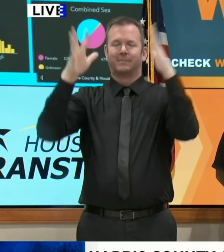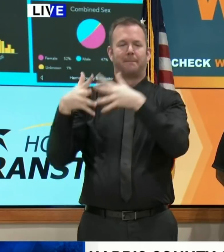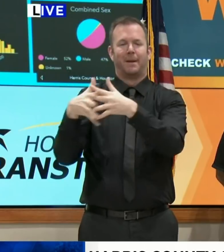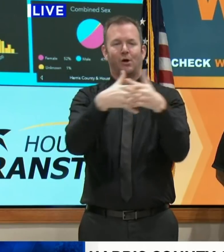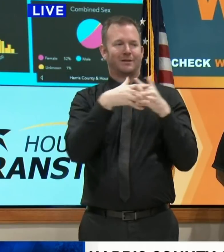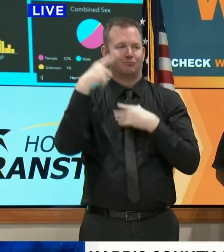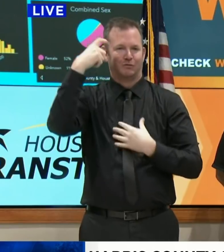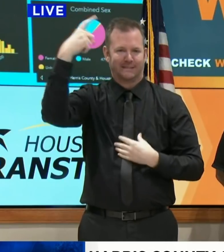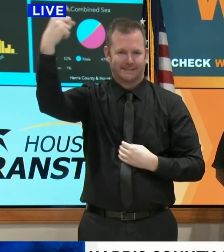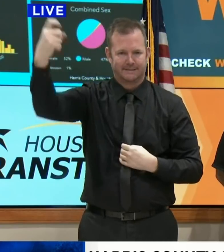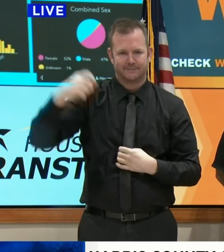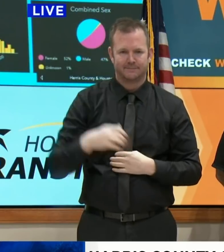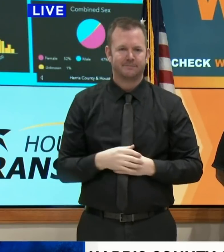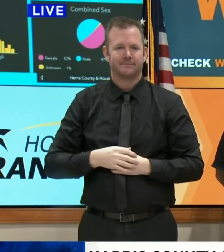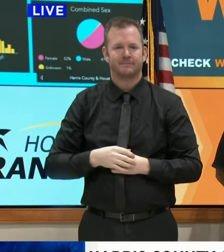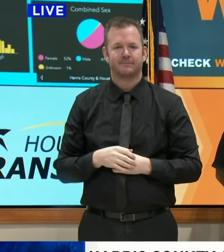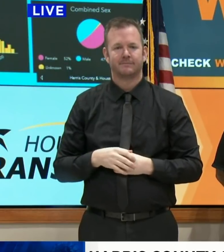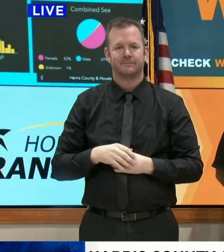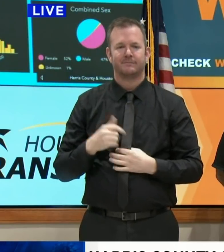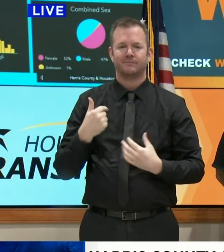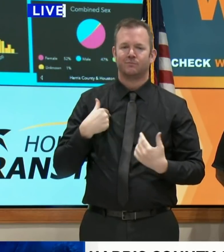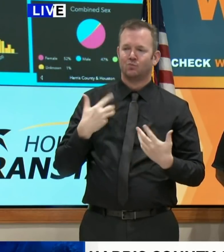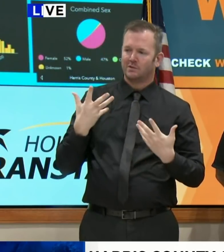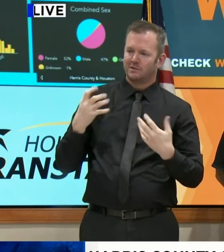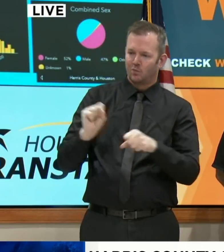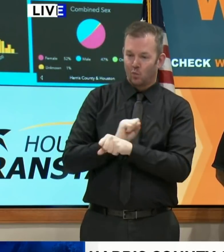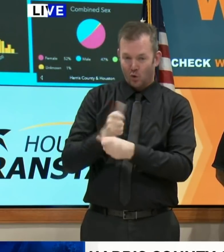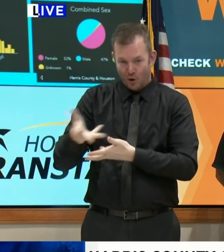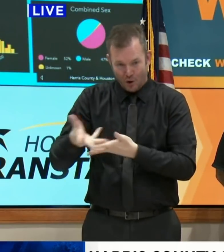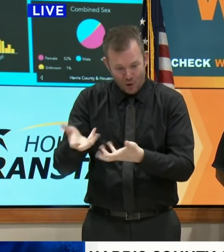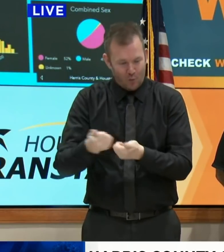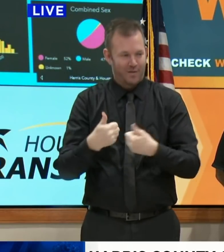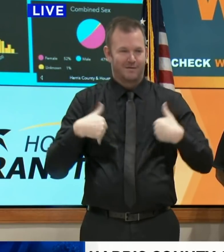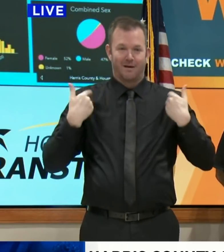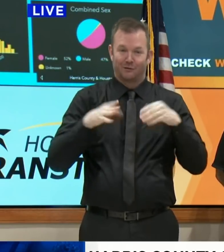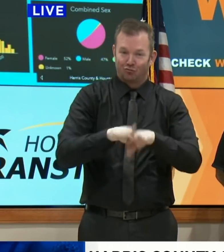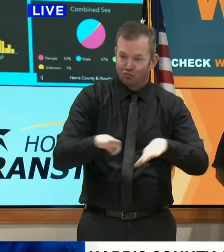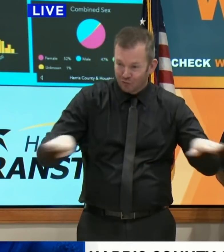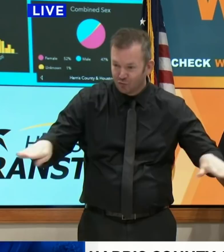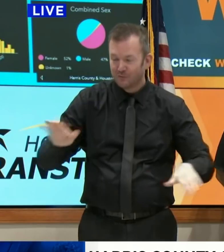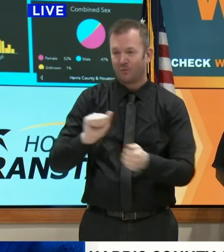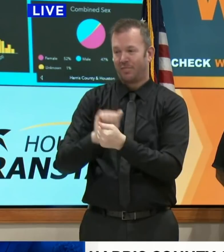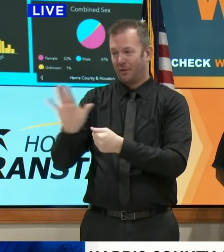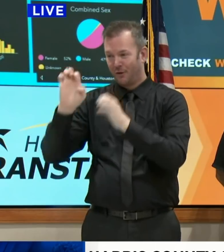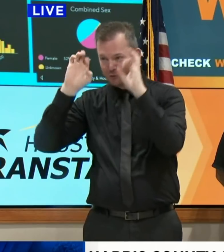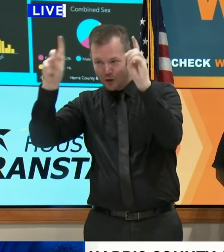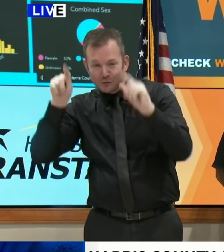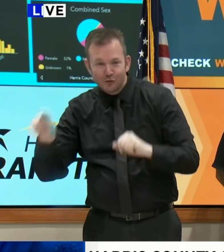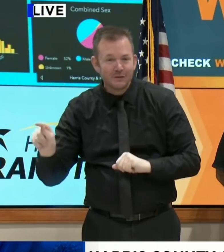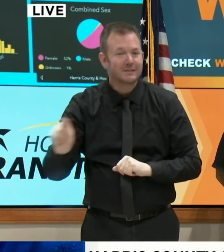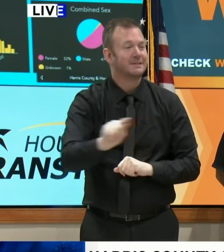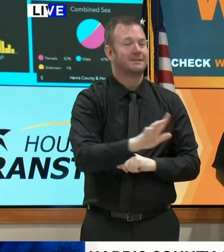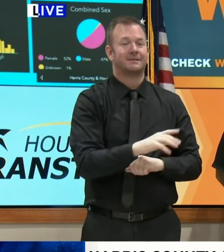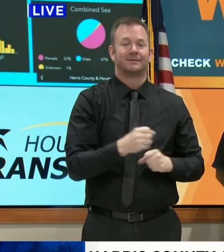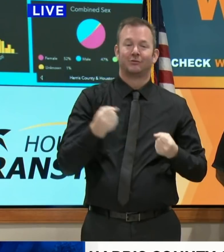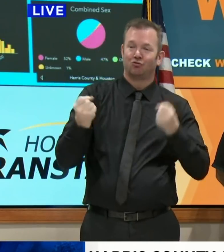that everybody had an opportunity at the dream. opportunity at the dream. So we’re breaking So we’re breaking down barriers to the American down barriers to the American dream and so we were working on